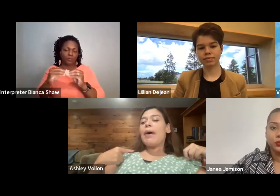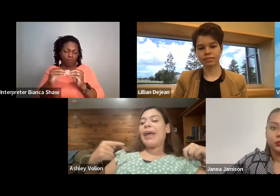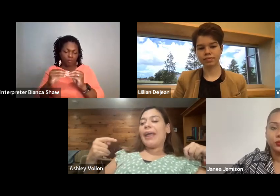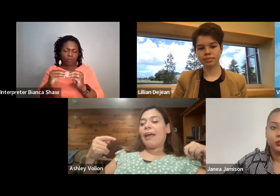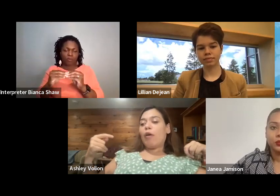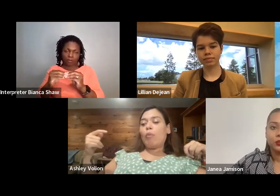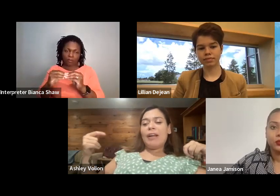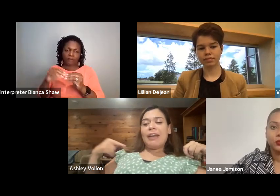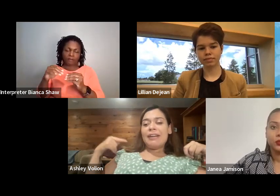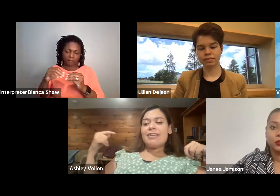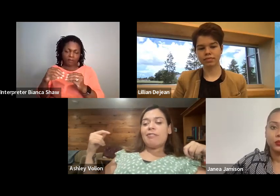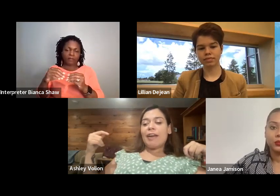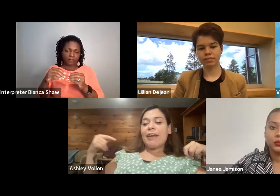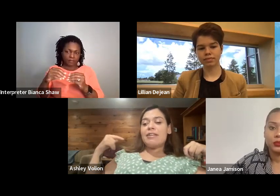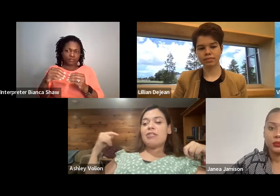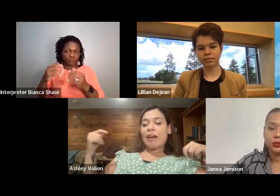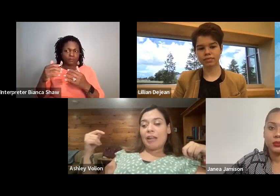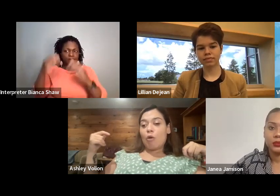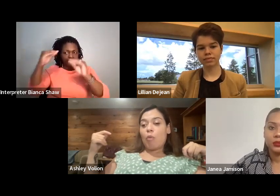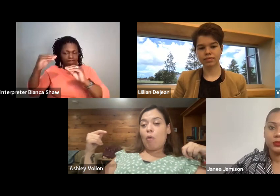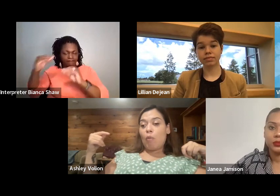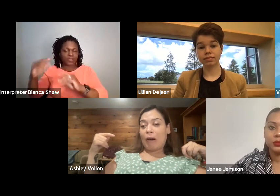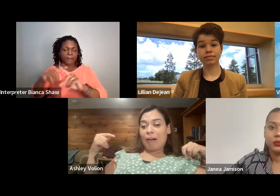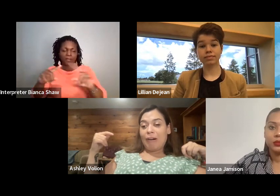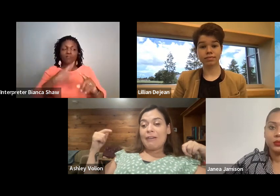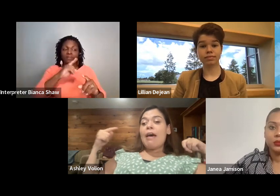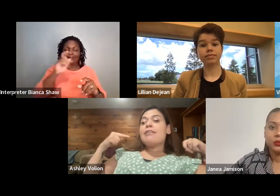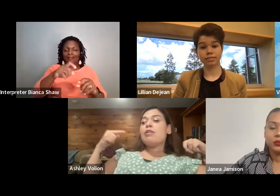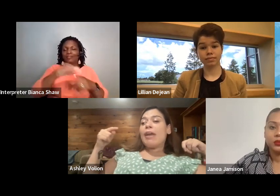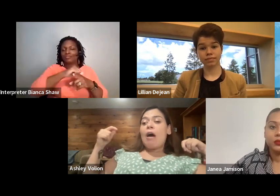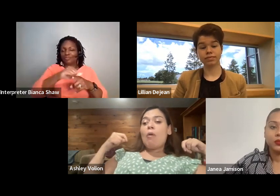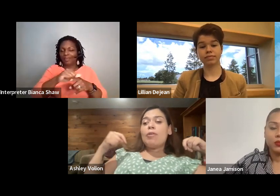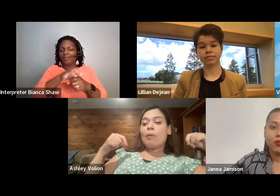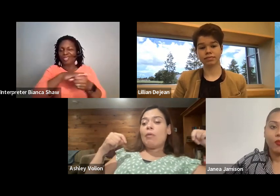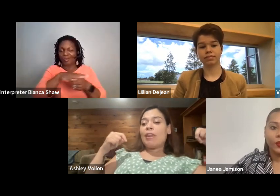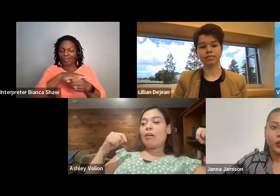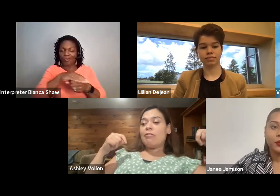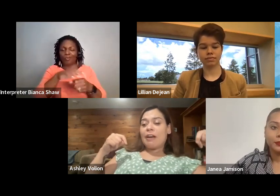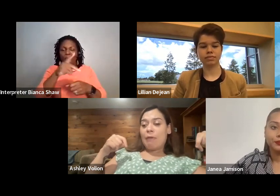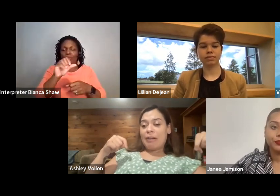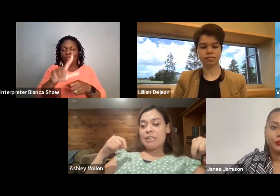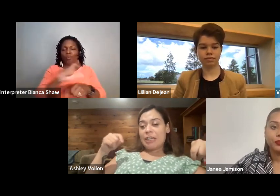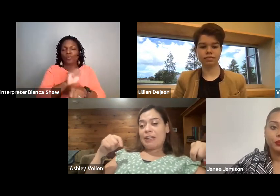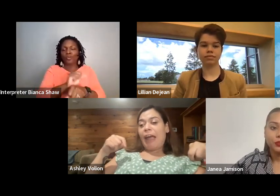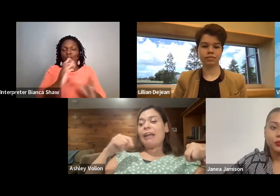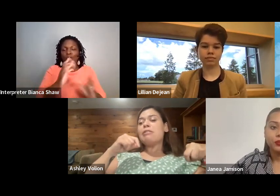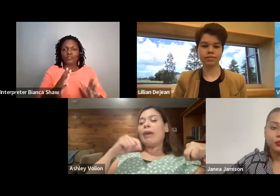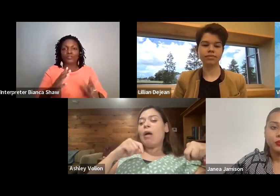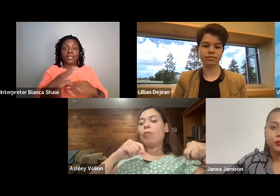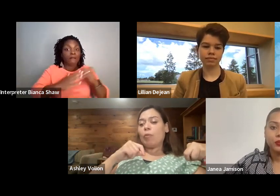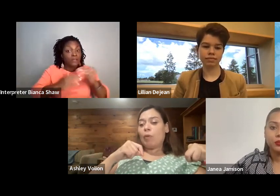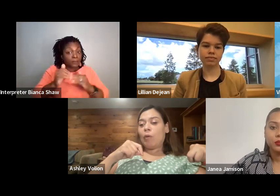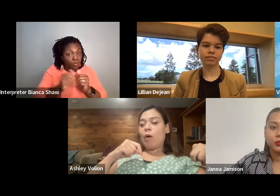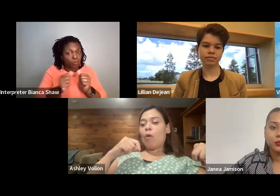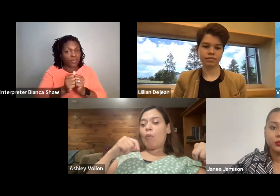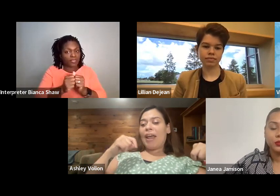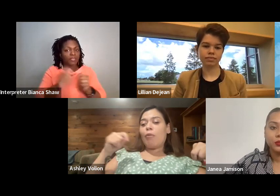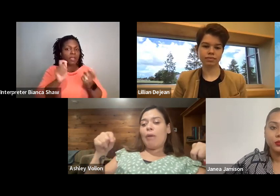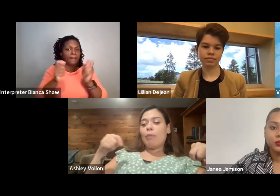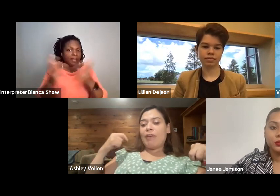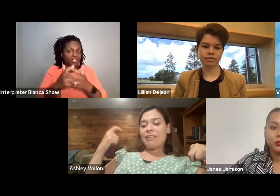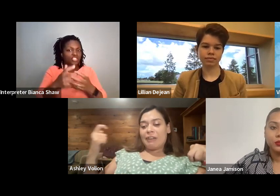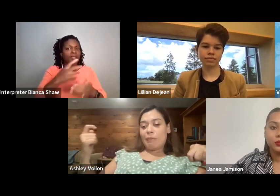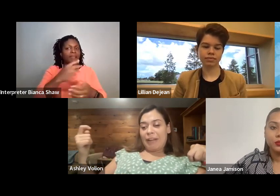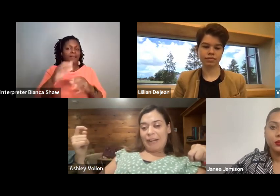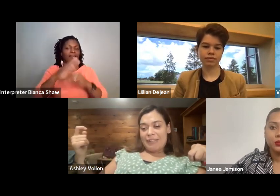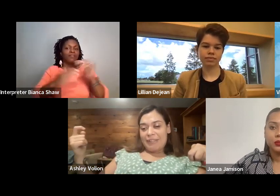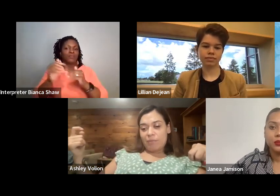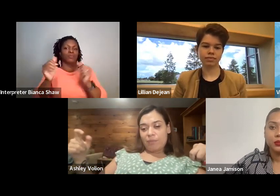But we need to really train local workers to be comfortable with those accommodations, and to be comfortable with people with disabilities.